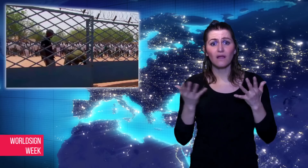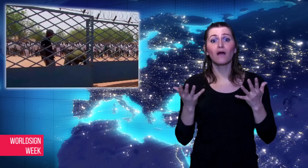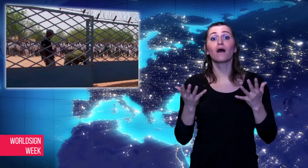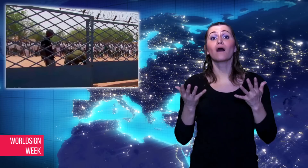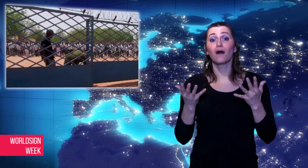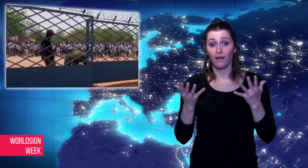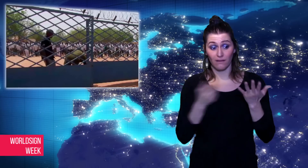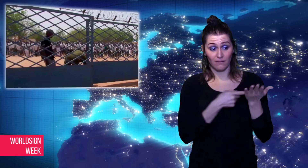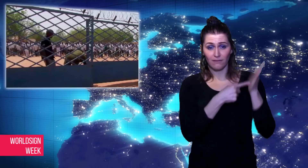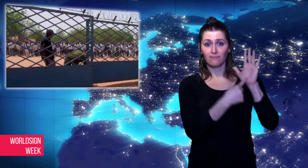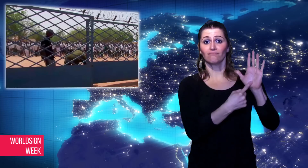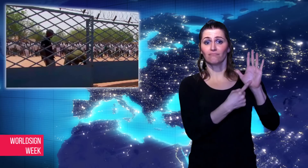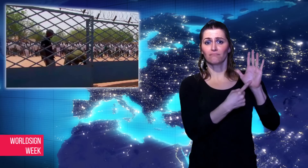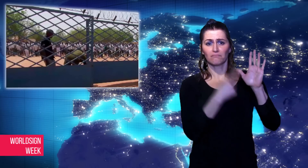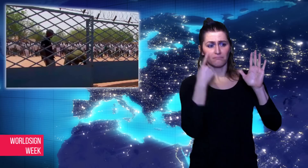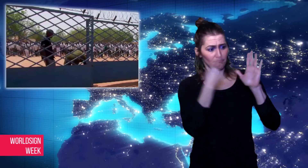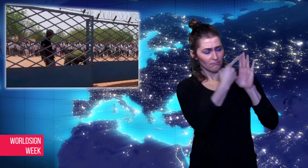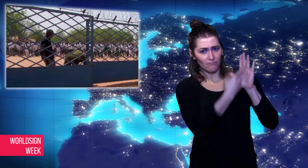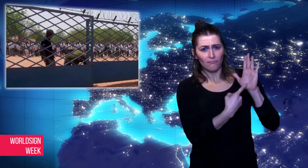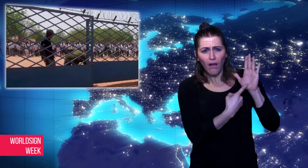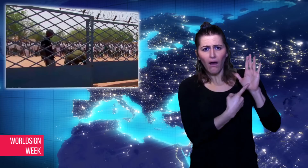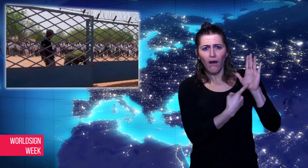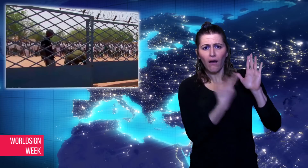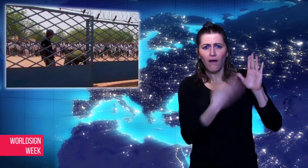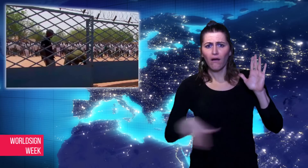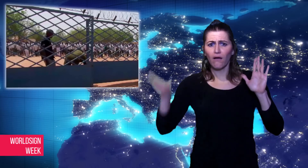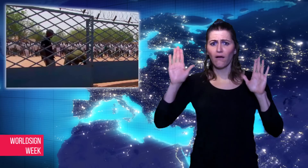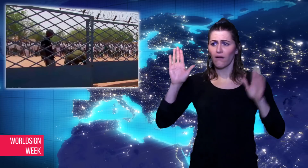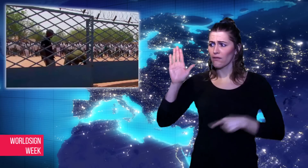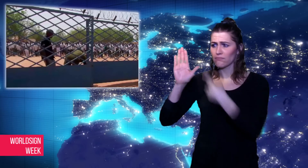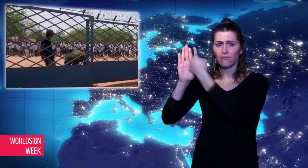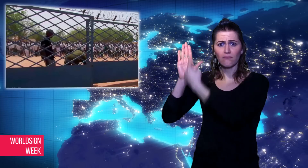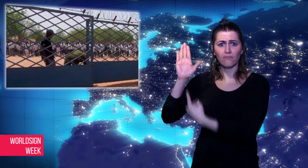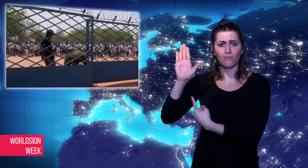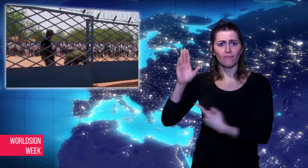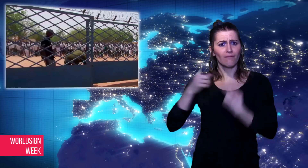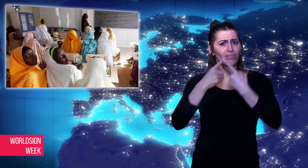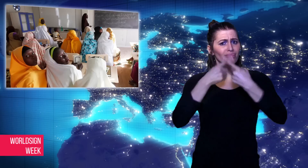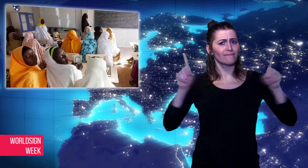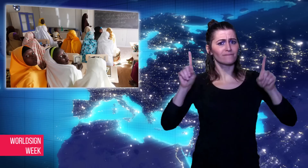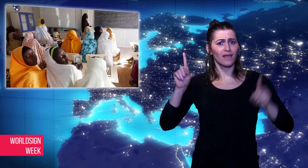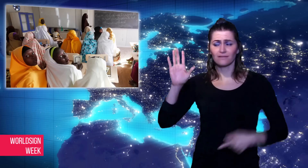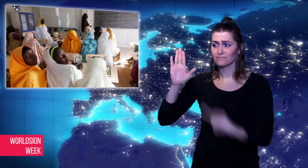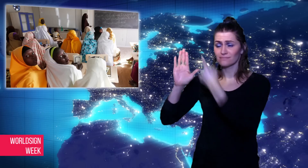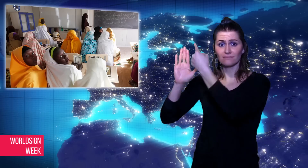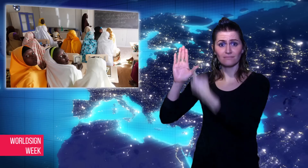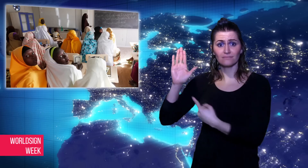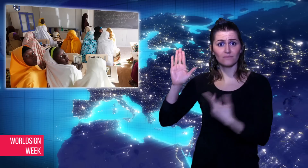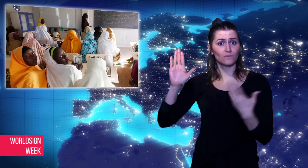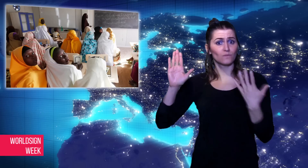tally of 84. Many of the girls who